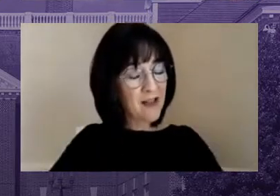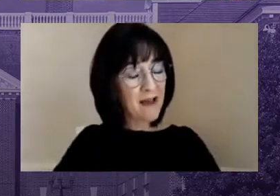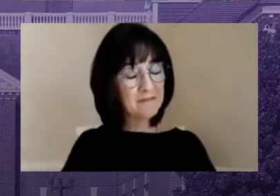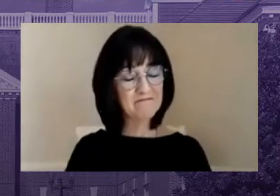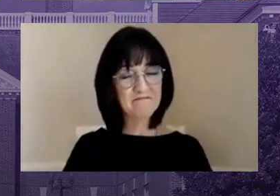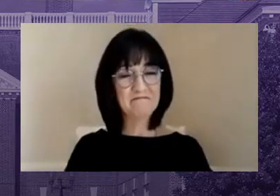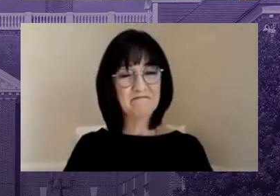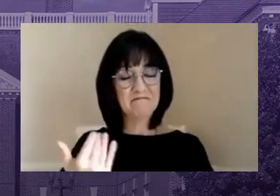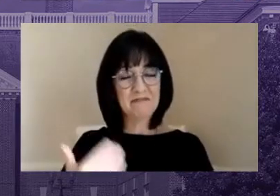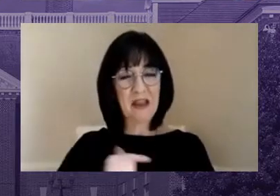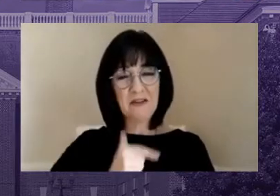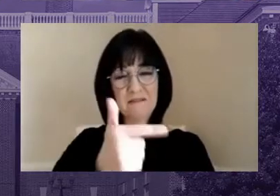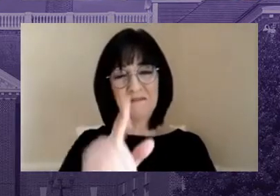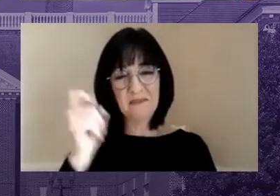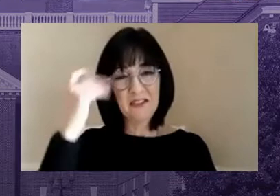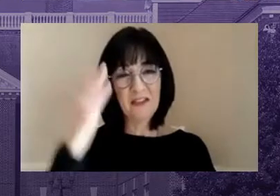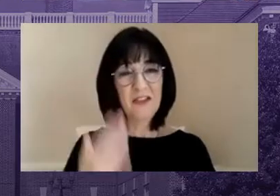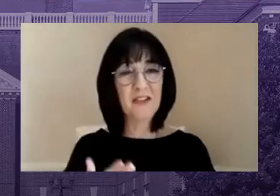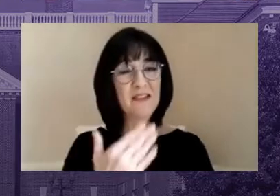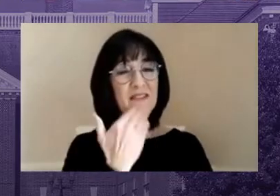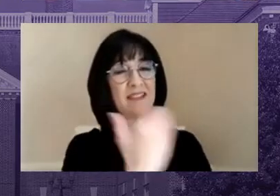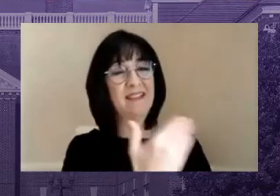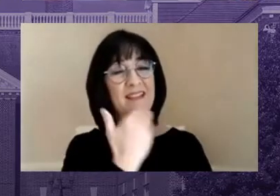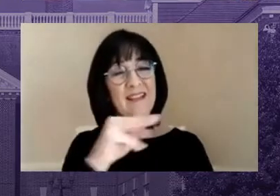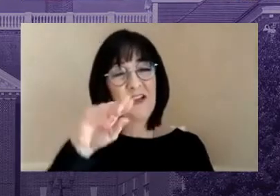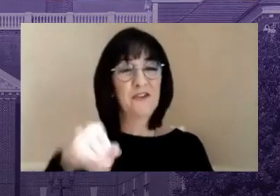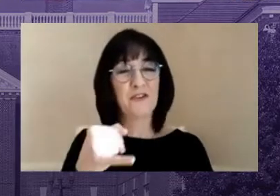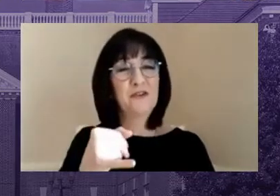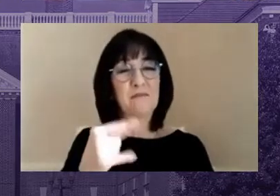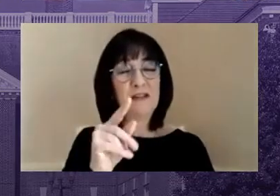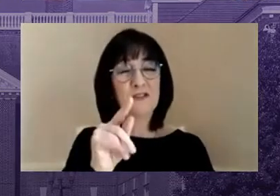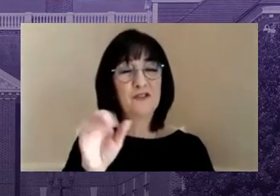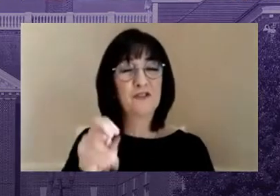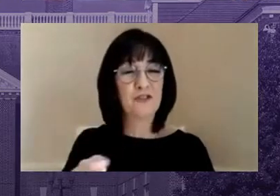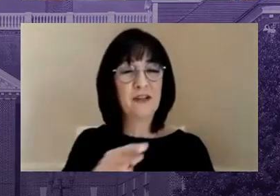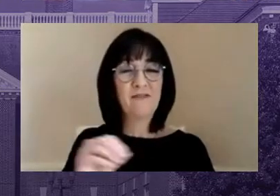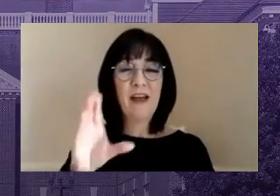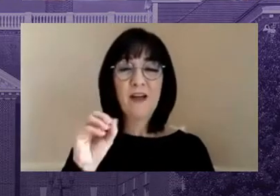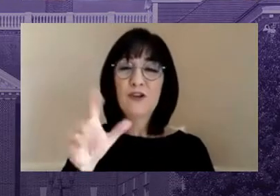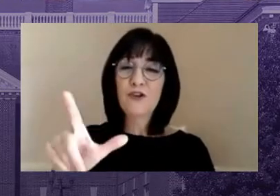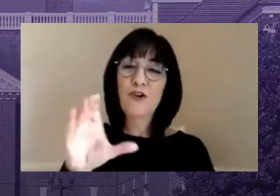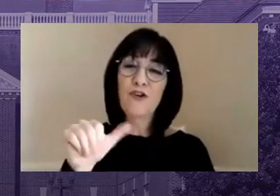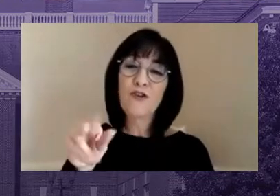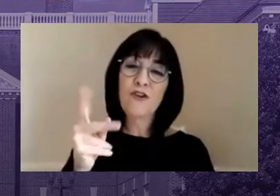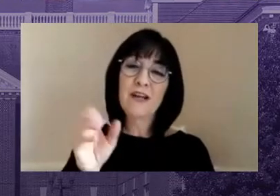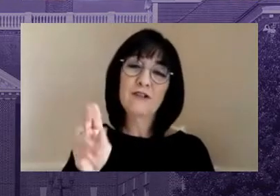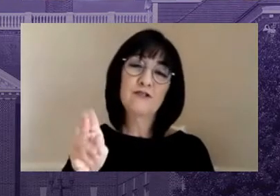Thank you very much, Major Griffin and Colonel Anderson, thanks for being with us today for what